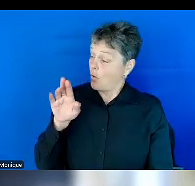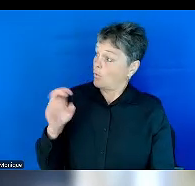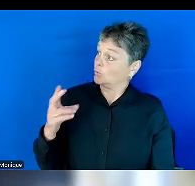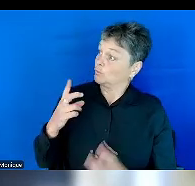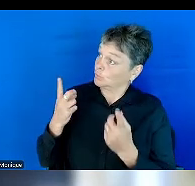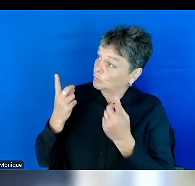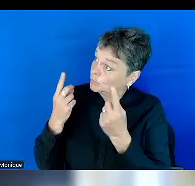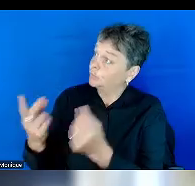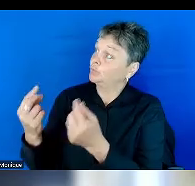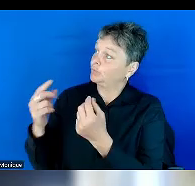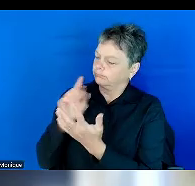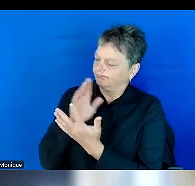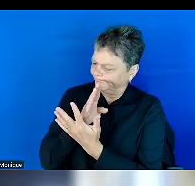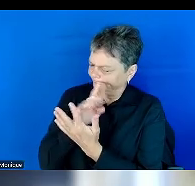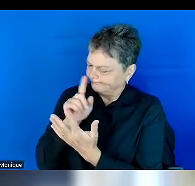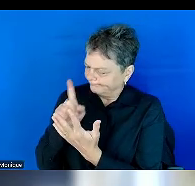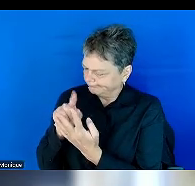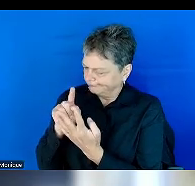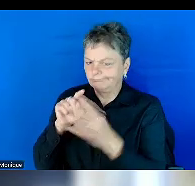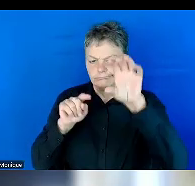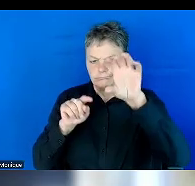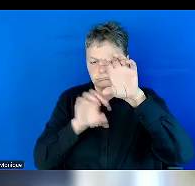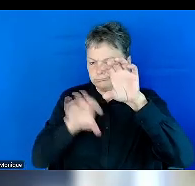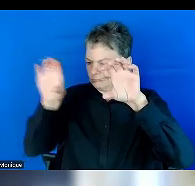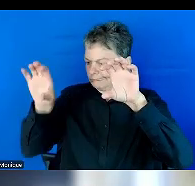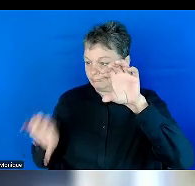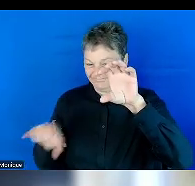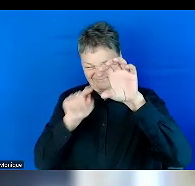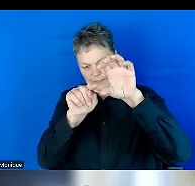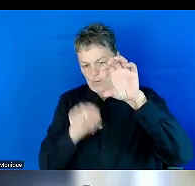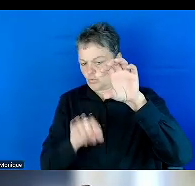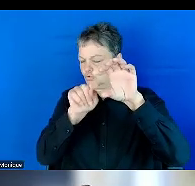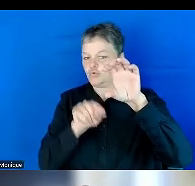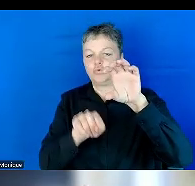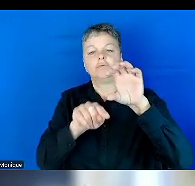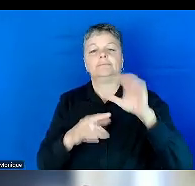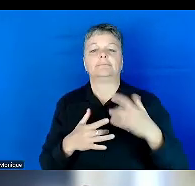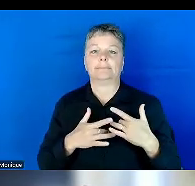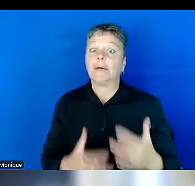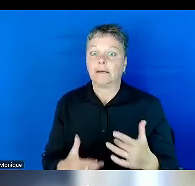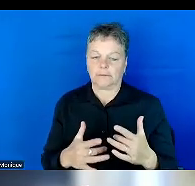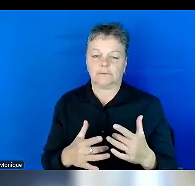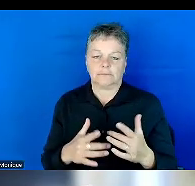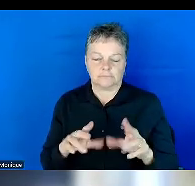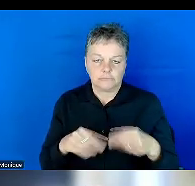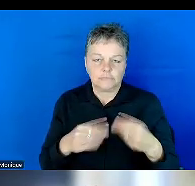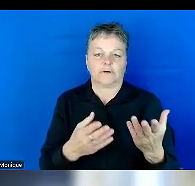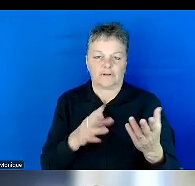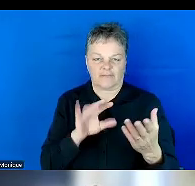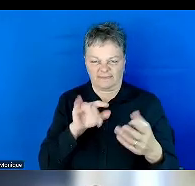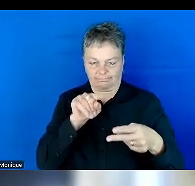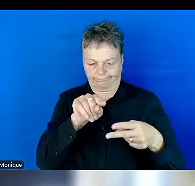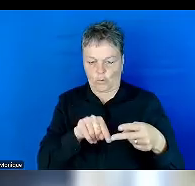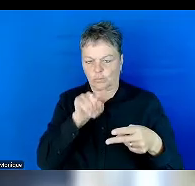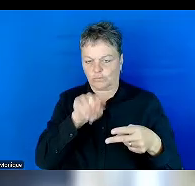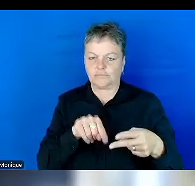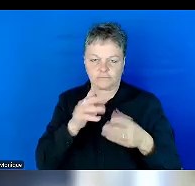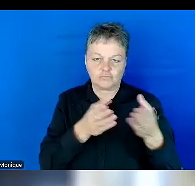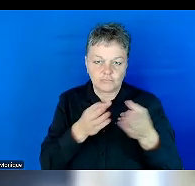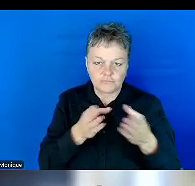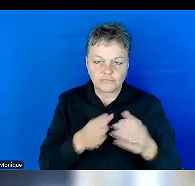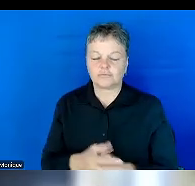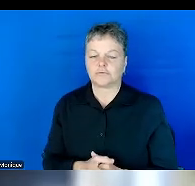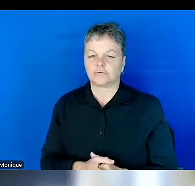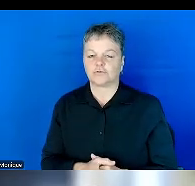provides for persons with disabilities um and uh in terms of legal service direct legal services to